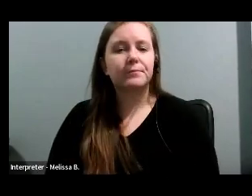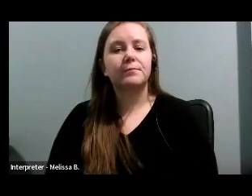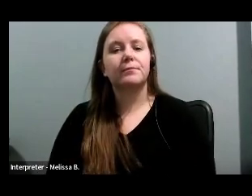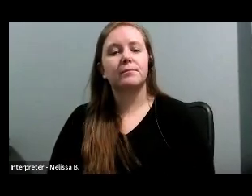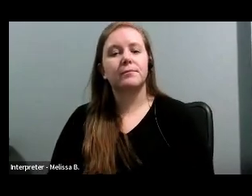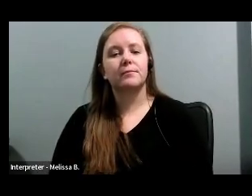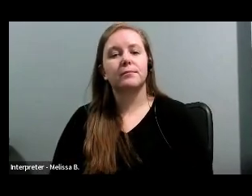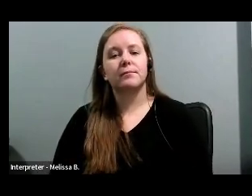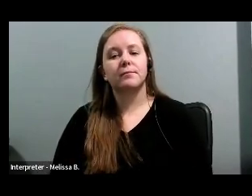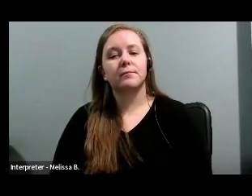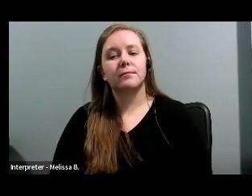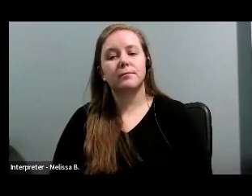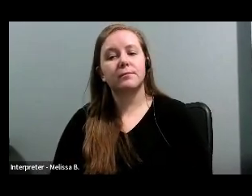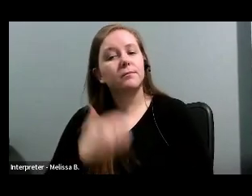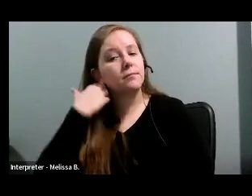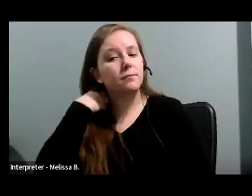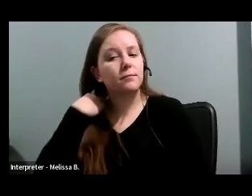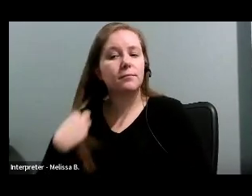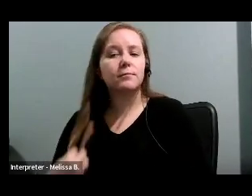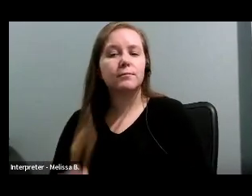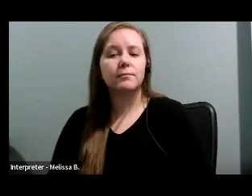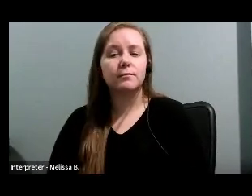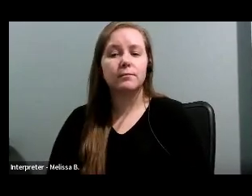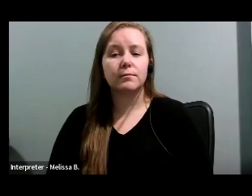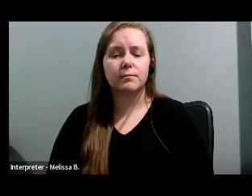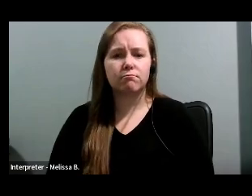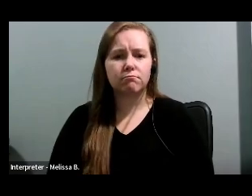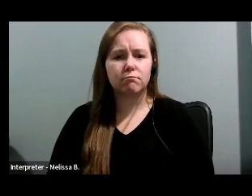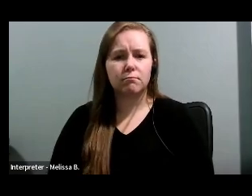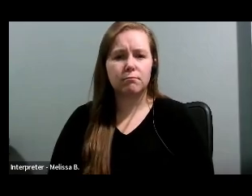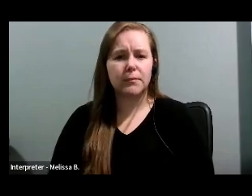Shannon Spencer (she/her): For some reason, I can't. Shannon Spencer (she/her): Move around the…